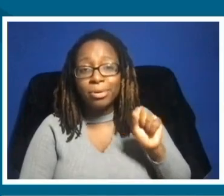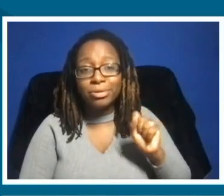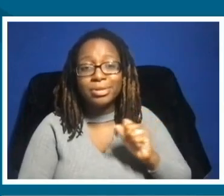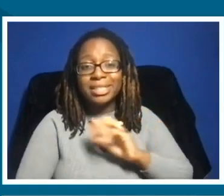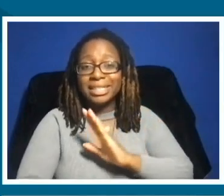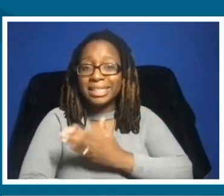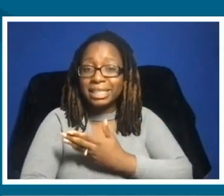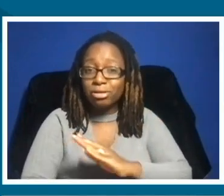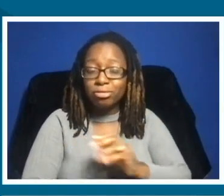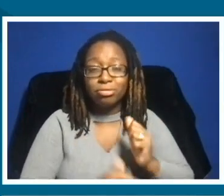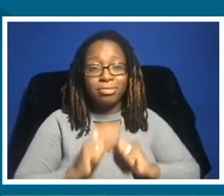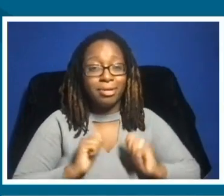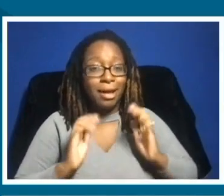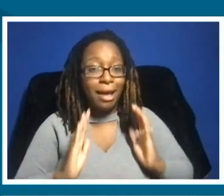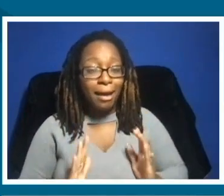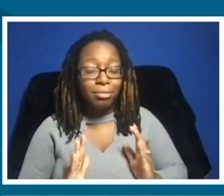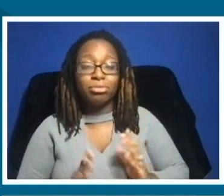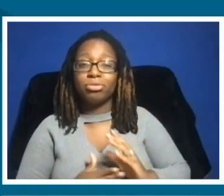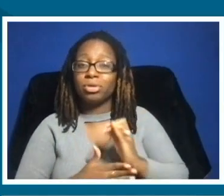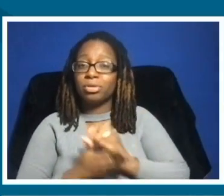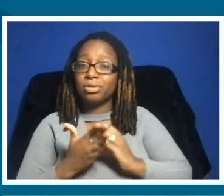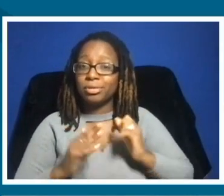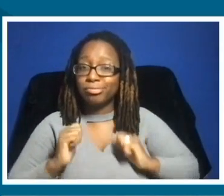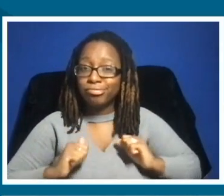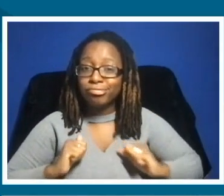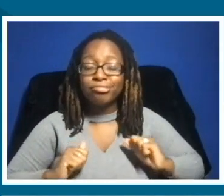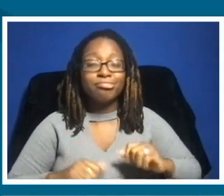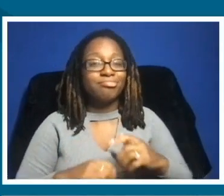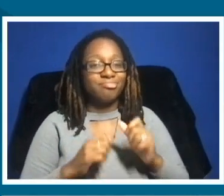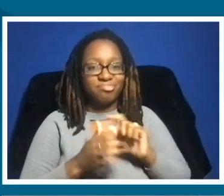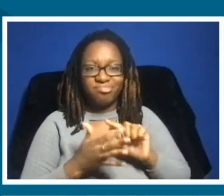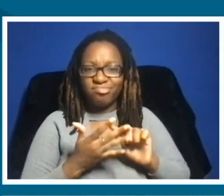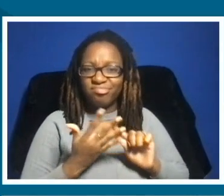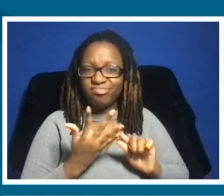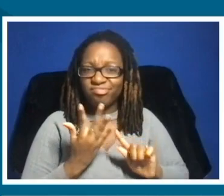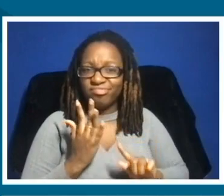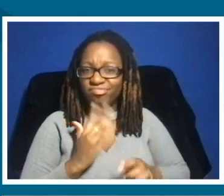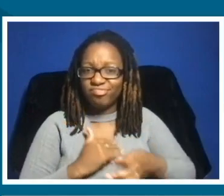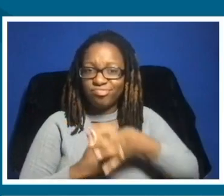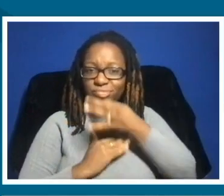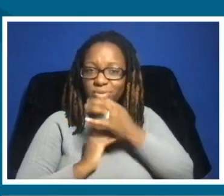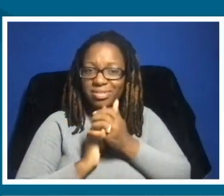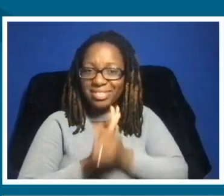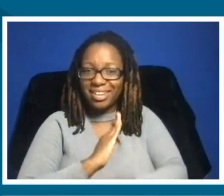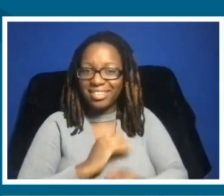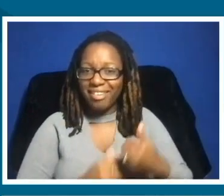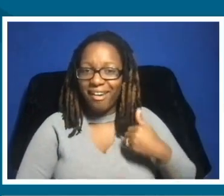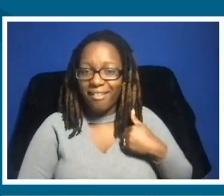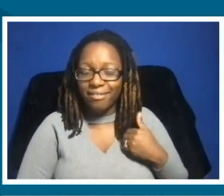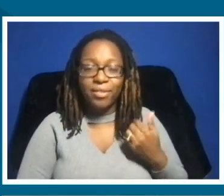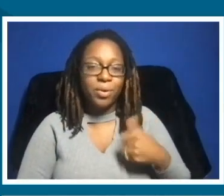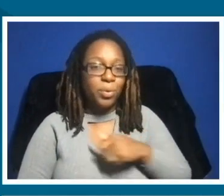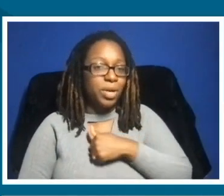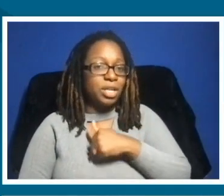performance artists and really all of these talents come into play when we're